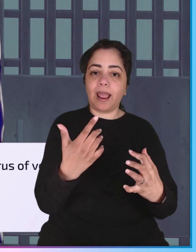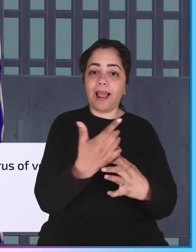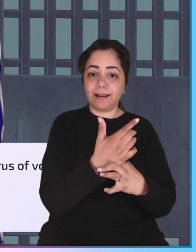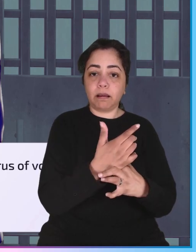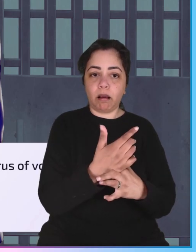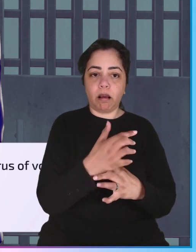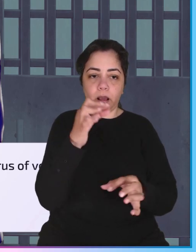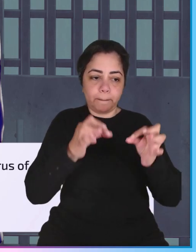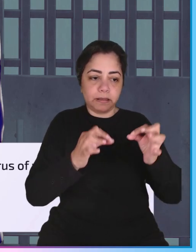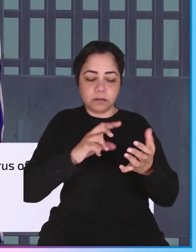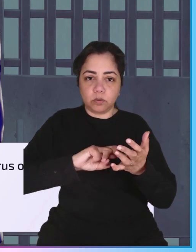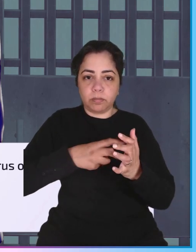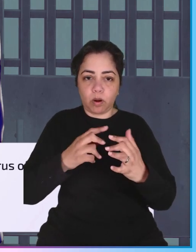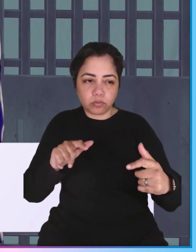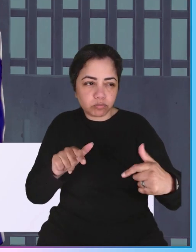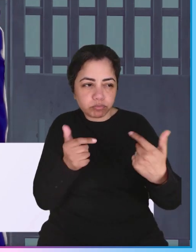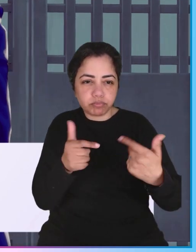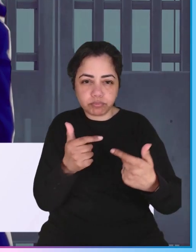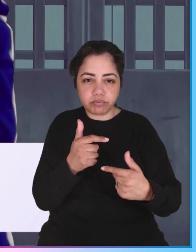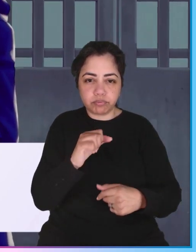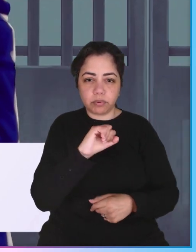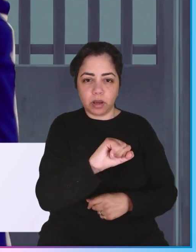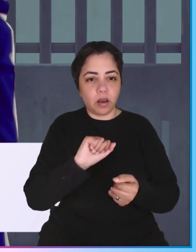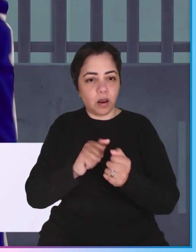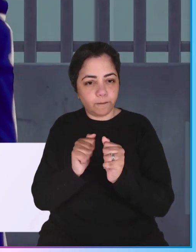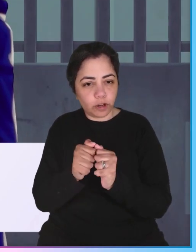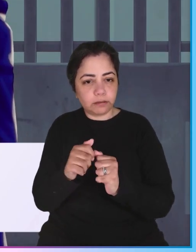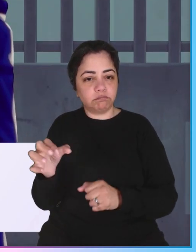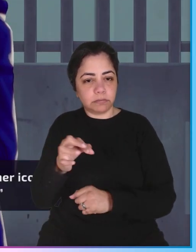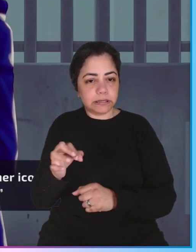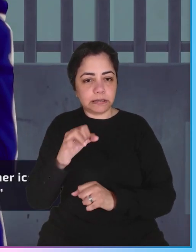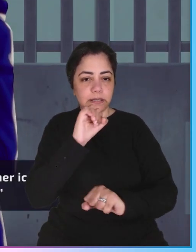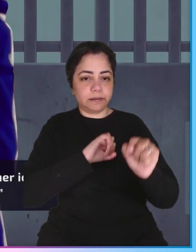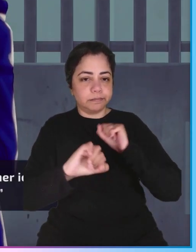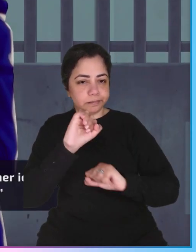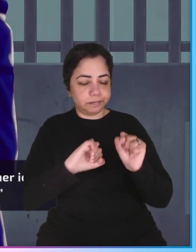In a game of 31 fully illustrated characters, you can romance Torrent